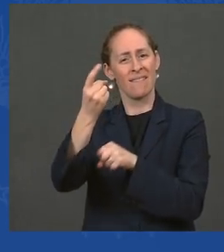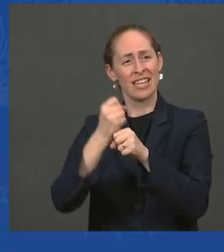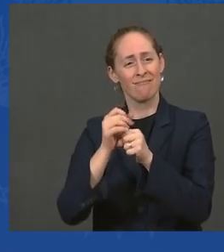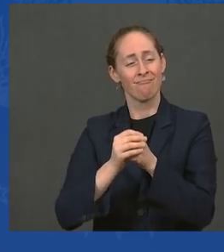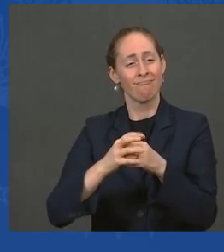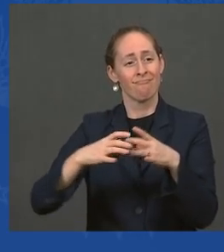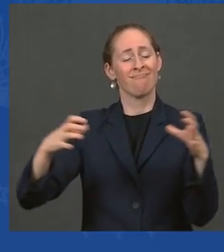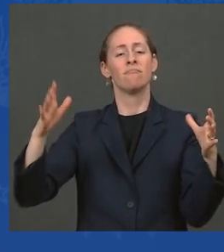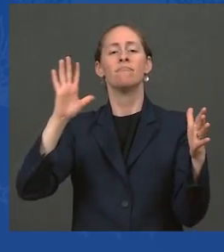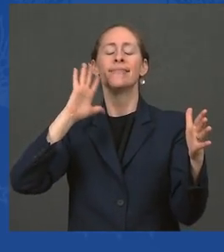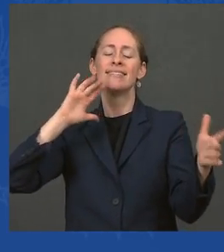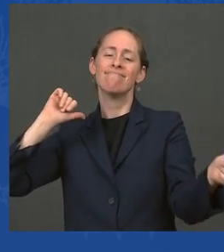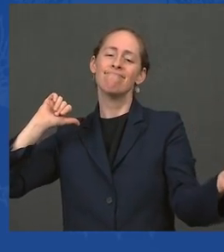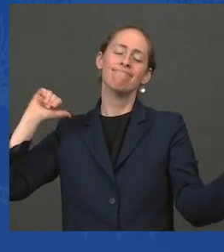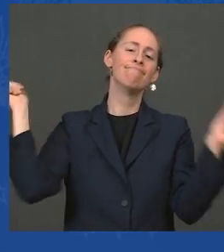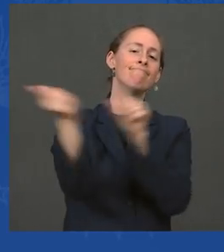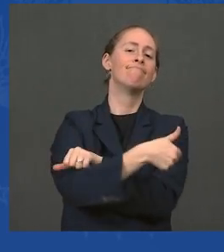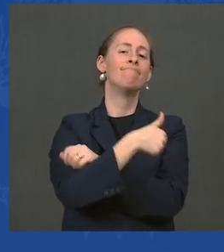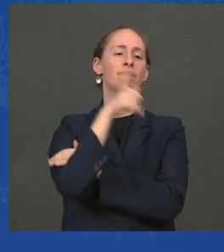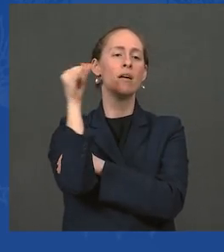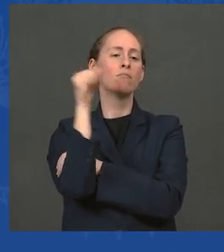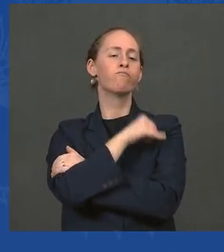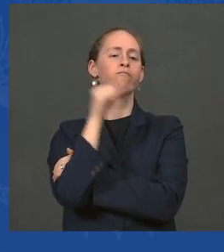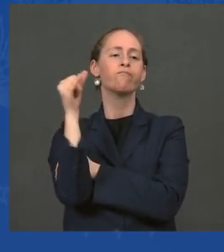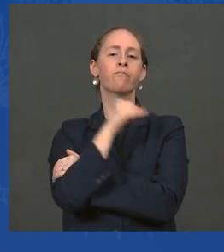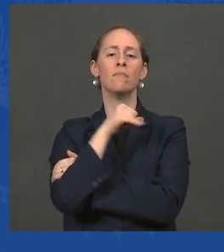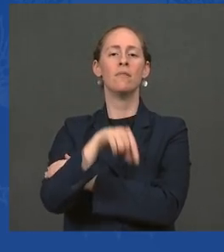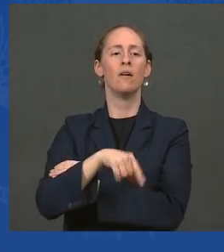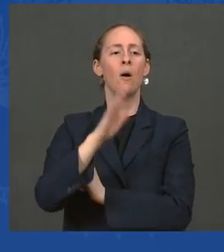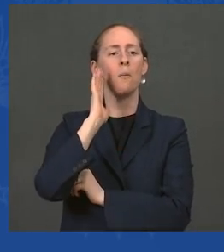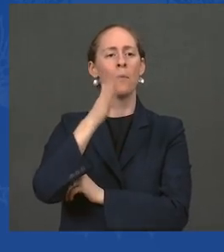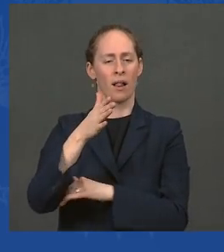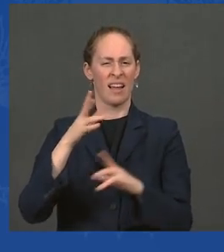And we can make these transformation investments and be fiscally responsible.